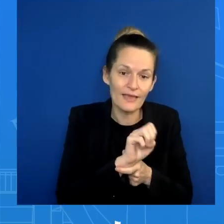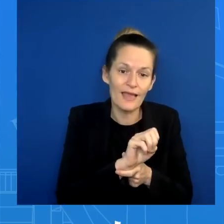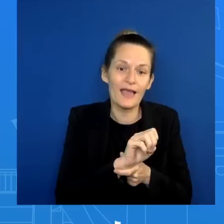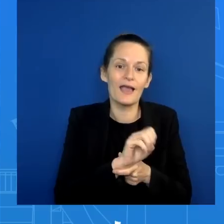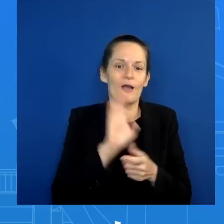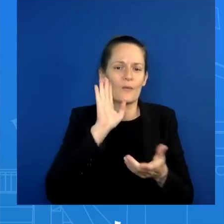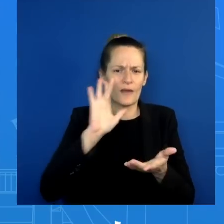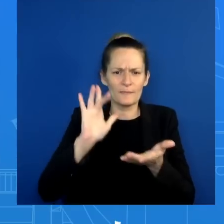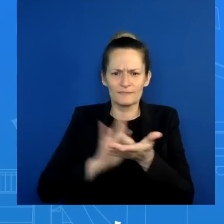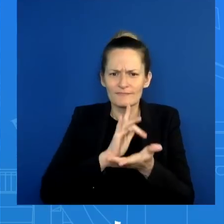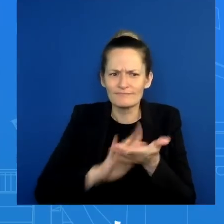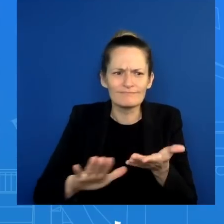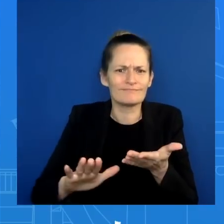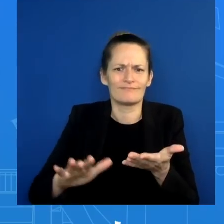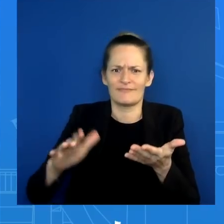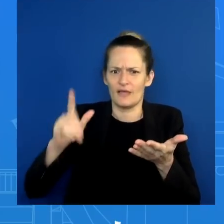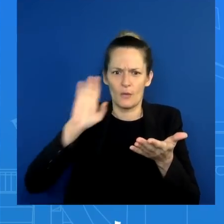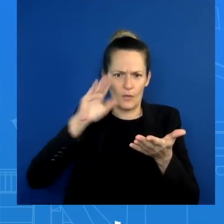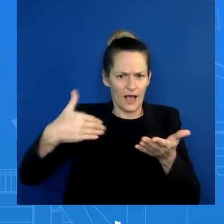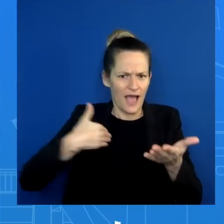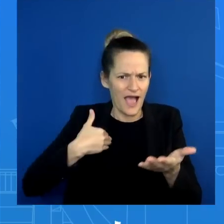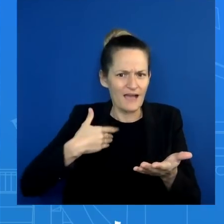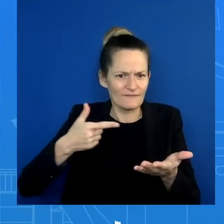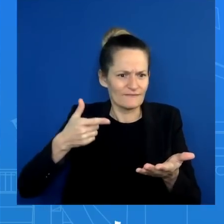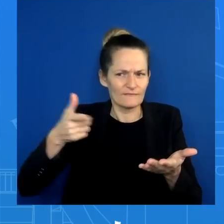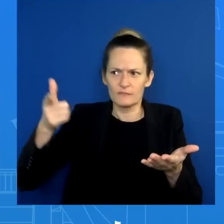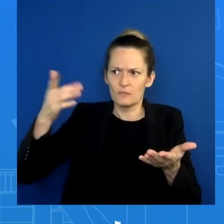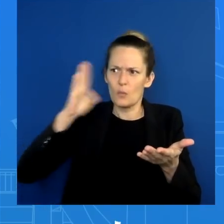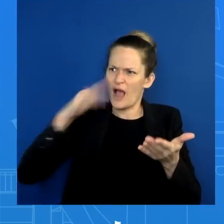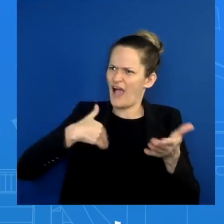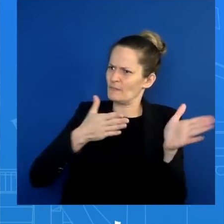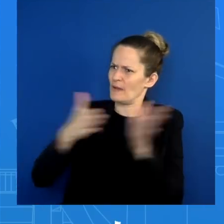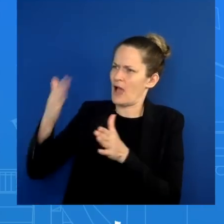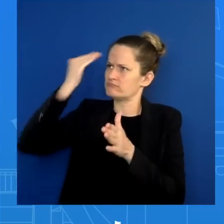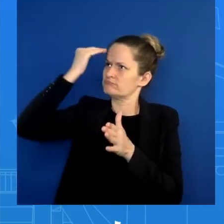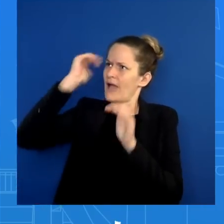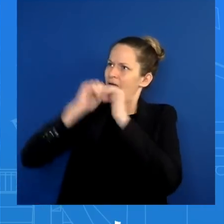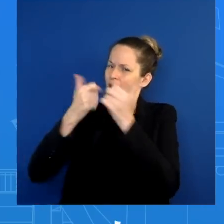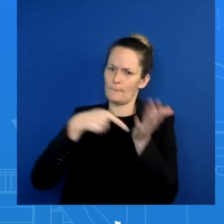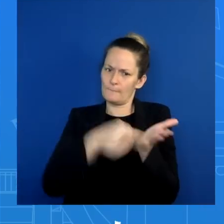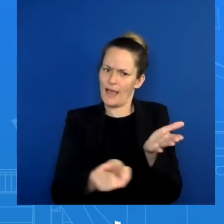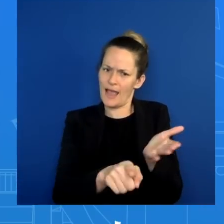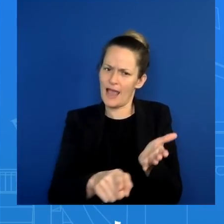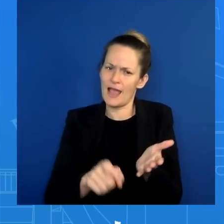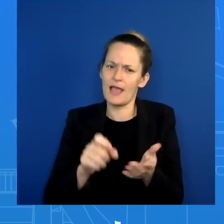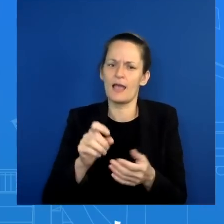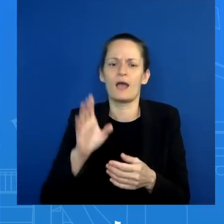he's committed to a sustainable and responsible policy, ensuring that our long term investments are fully paid for, like build back better.